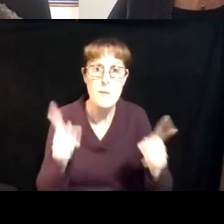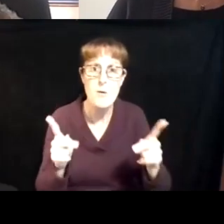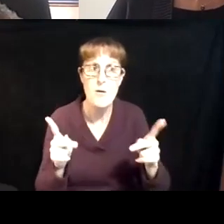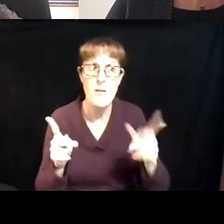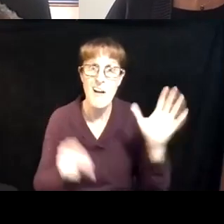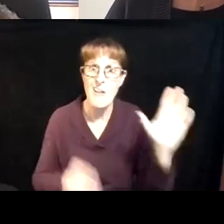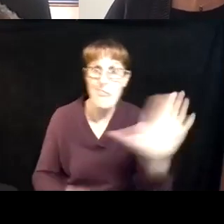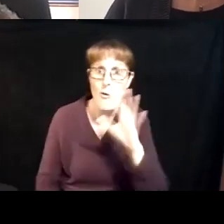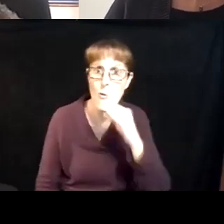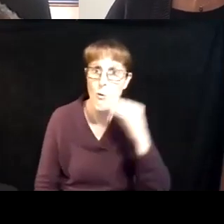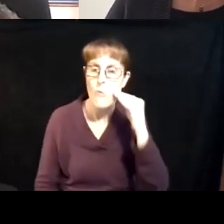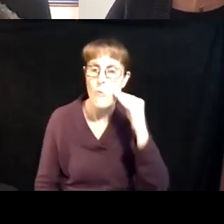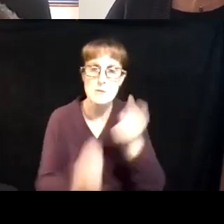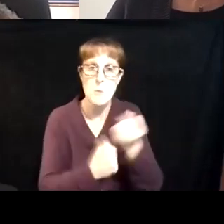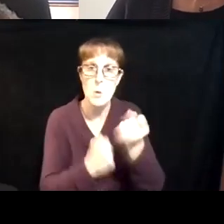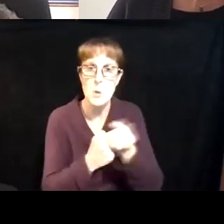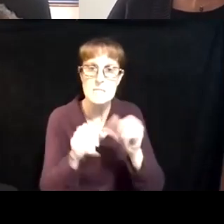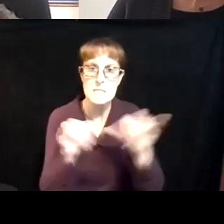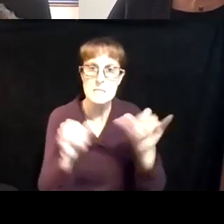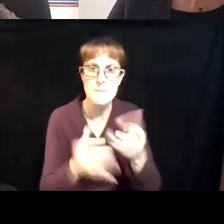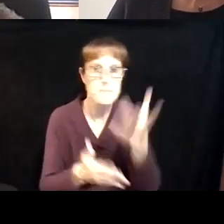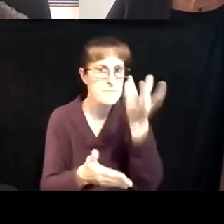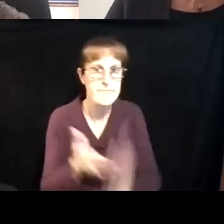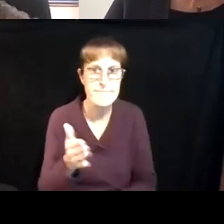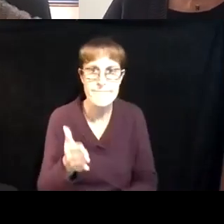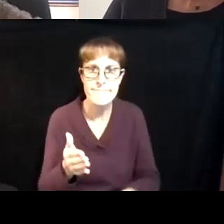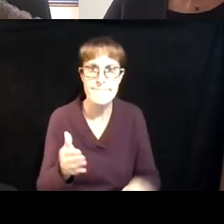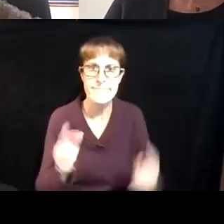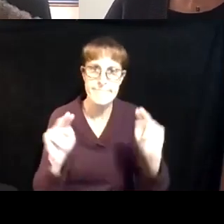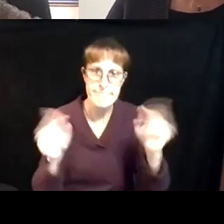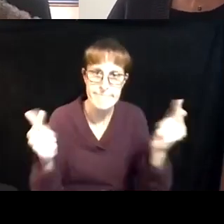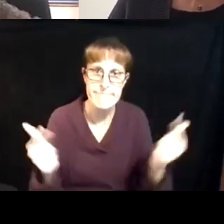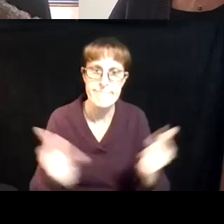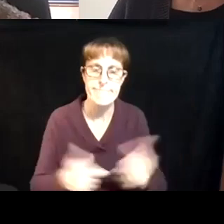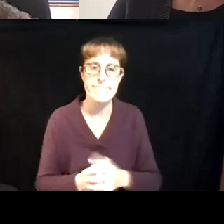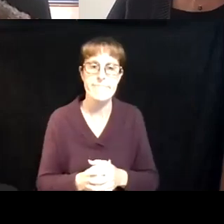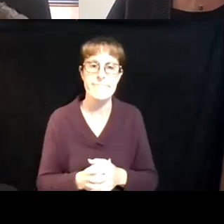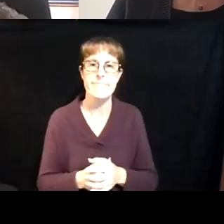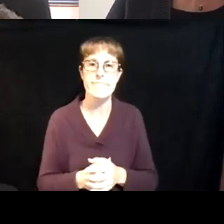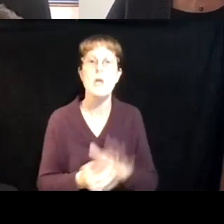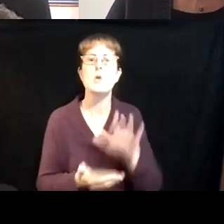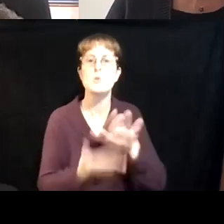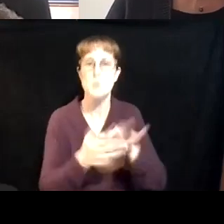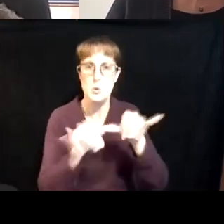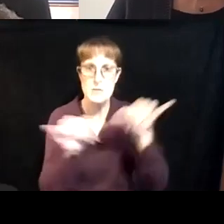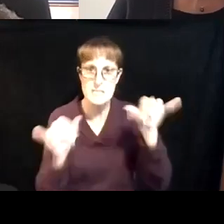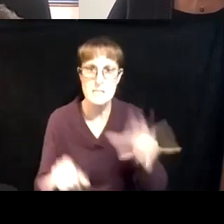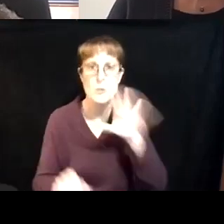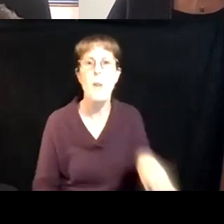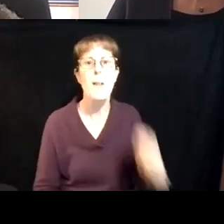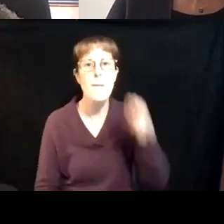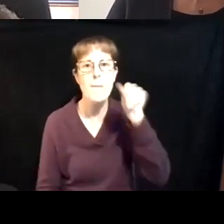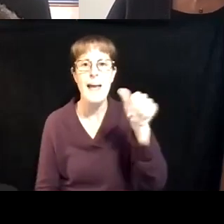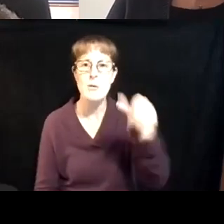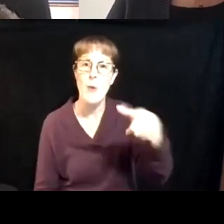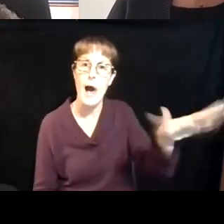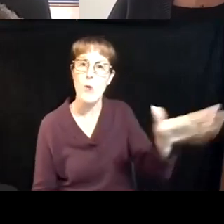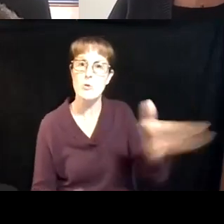School systems are willing to pay to send them out of the city and get them out of their hair, and that,